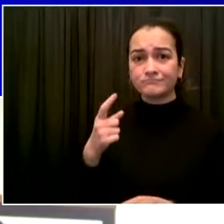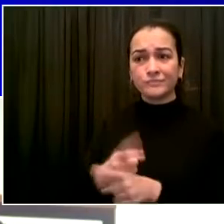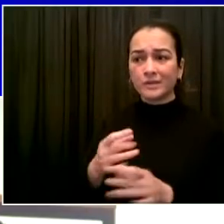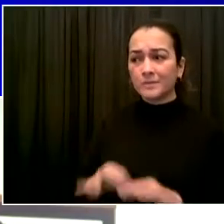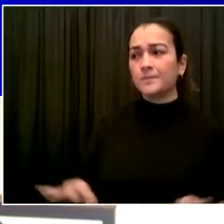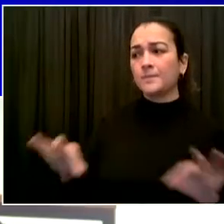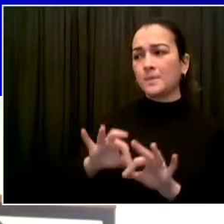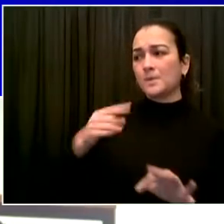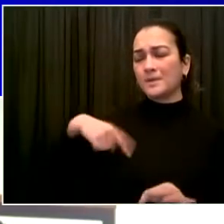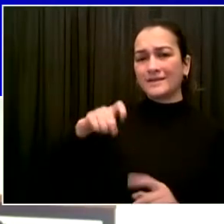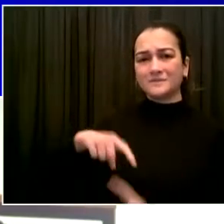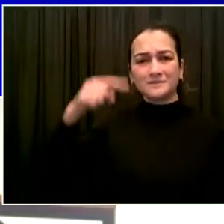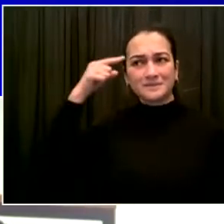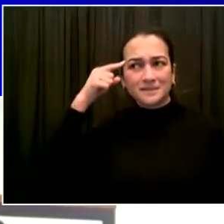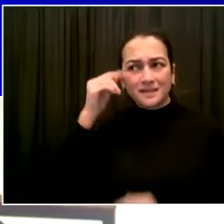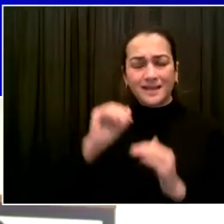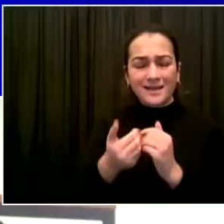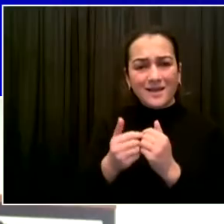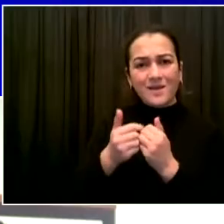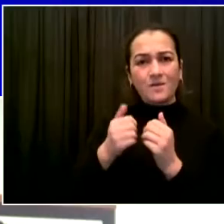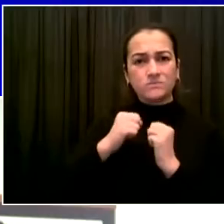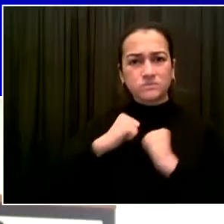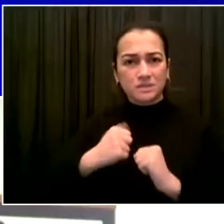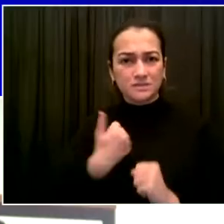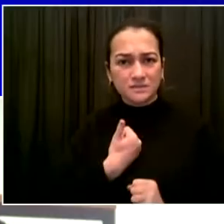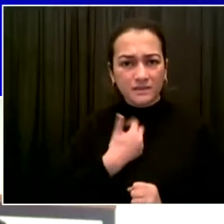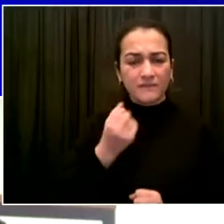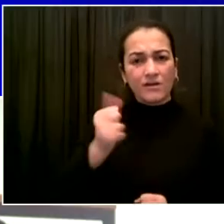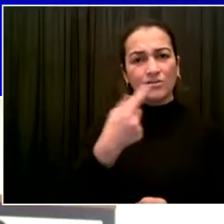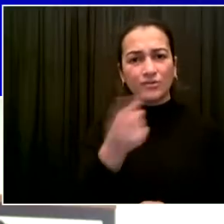PELOPE F OTHE CITY KNOW HOW TO HANDLE THESE CHALLENGING SITUATIONS. I WILL EMPHASIZE